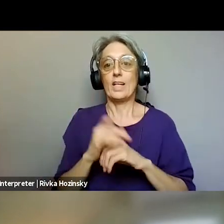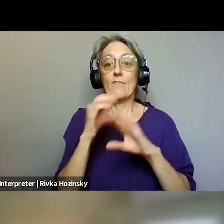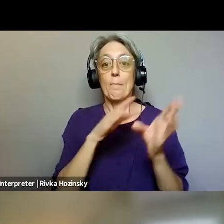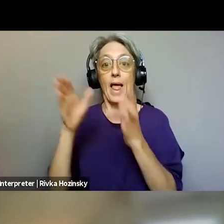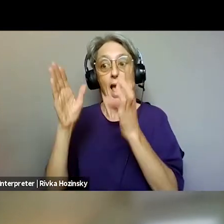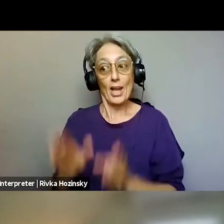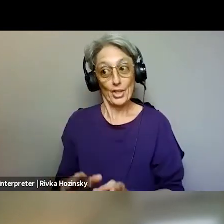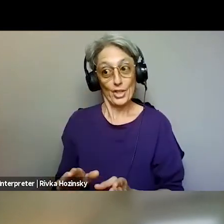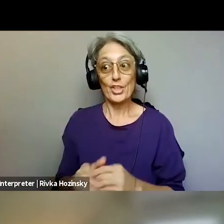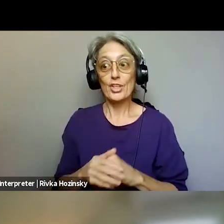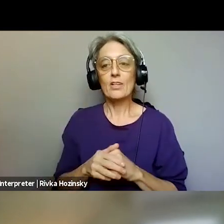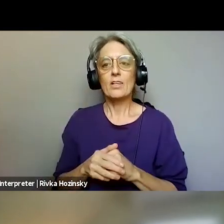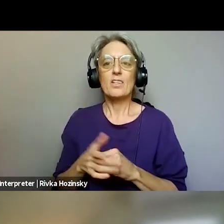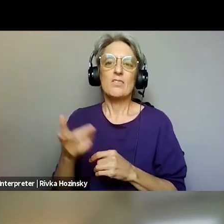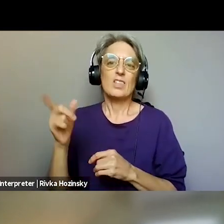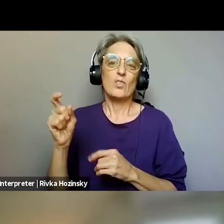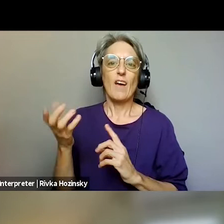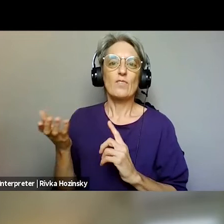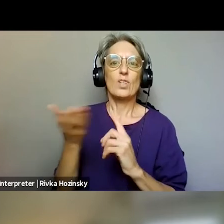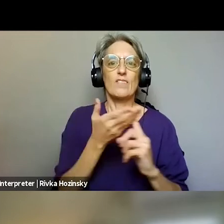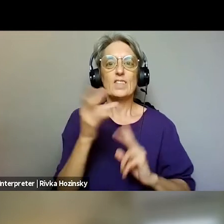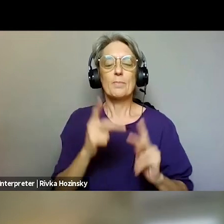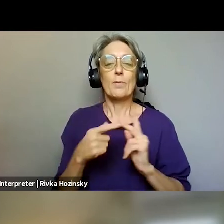able to say that there are certain things we can do that will meet the needs of multiple people